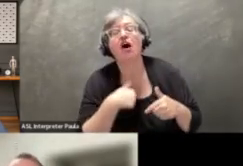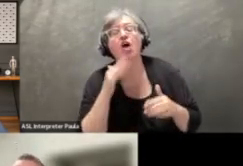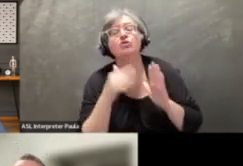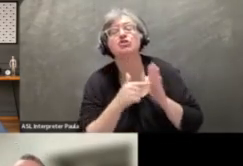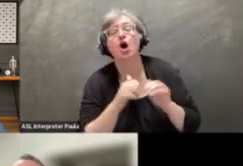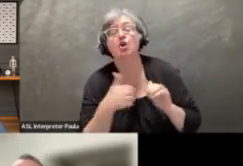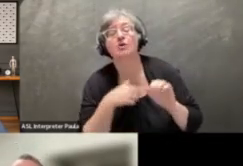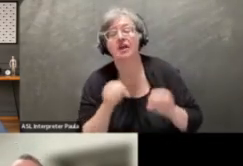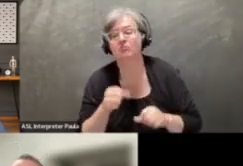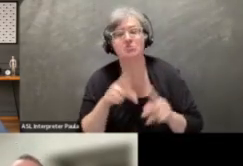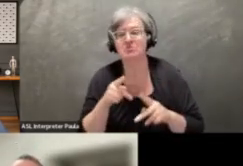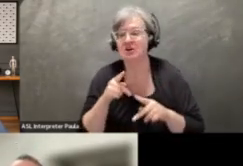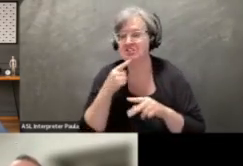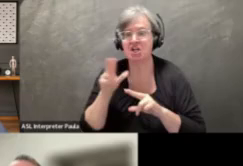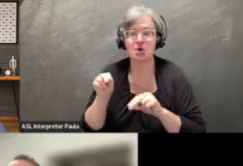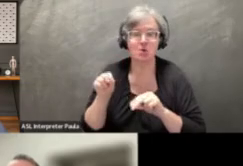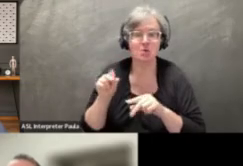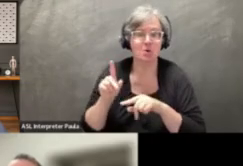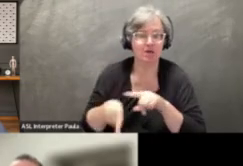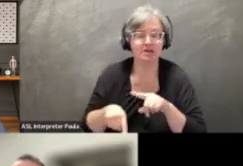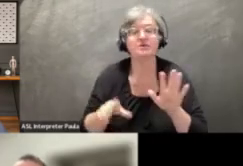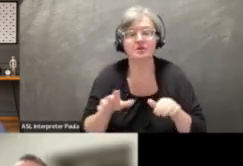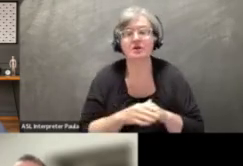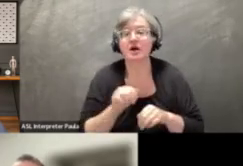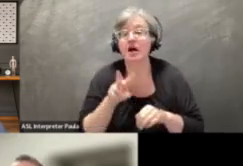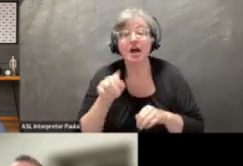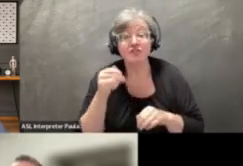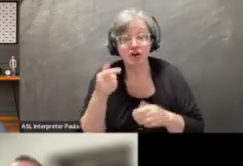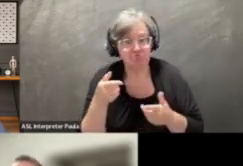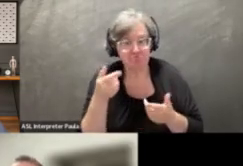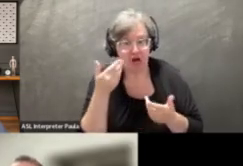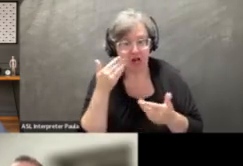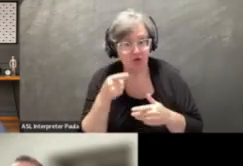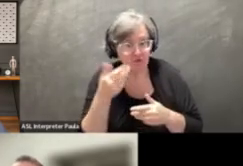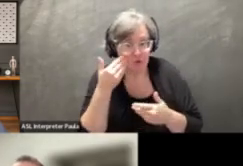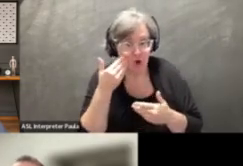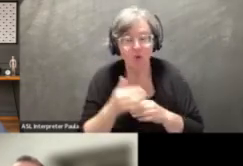did is, and I don't think you know this, I would have meetings